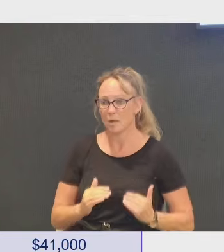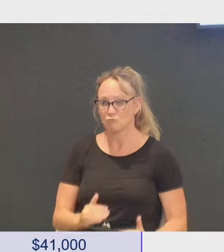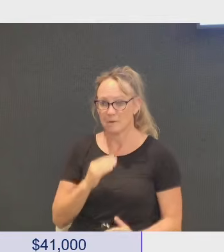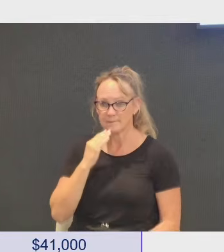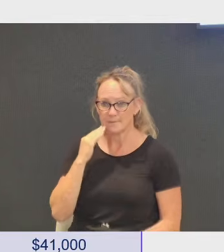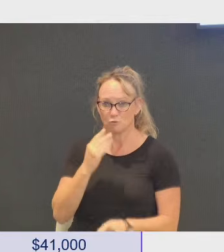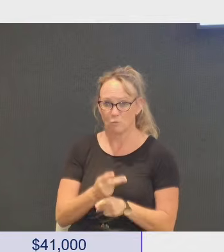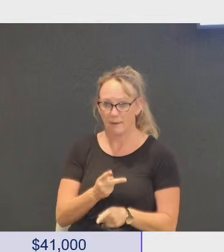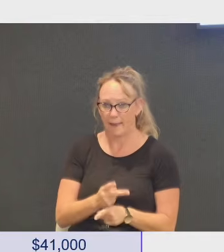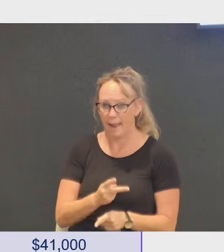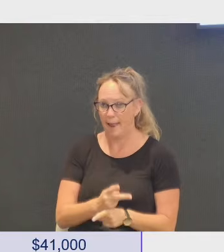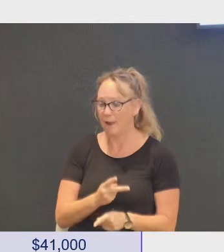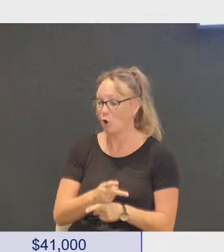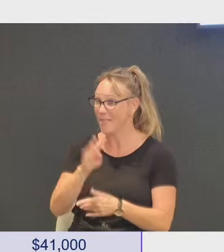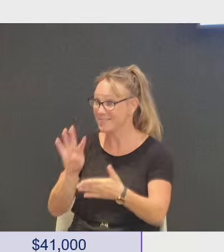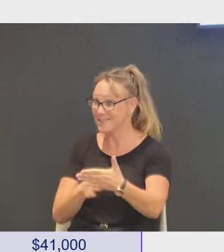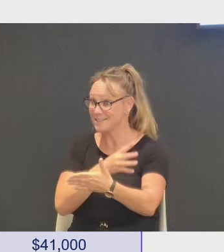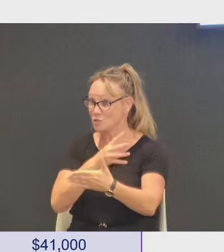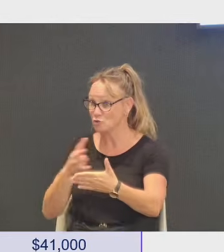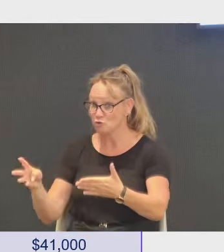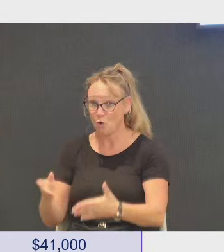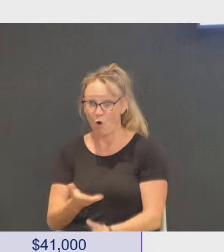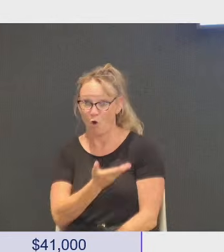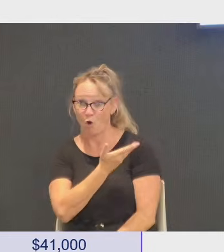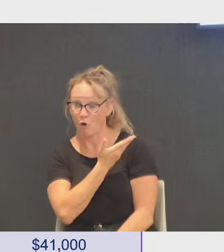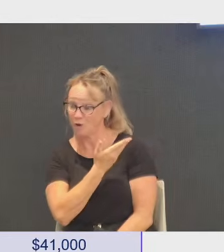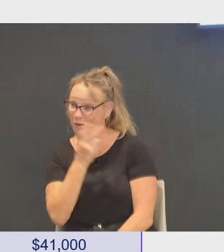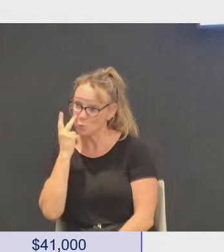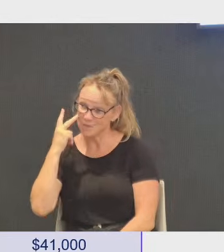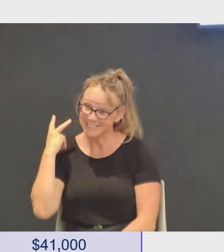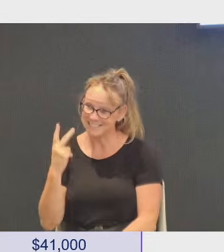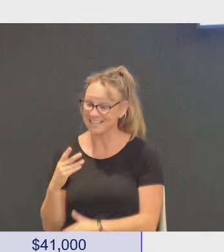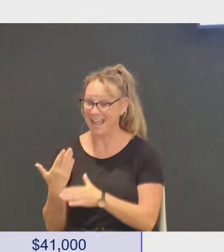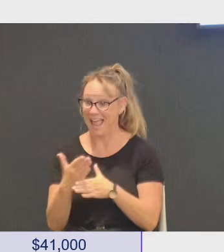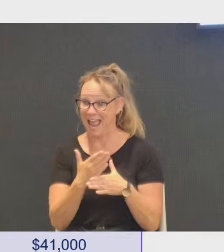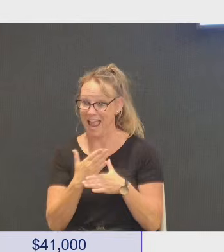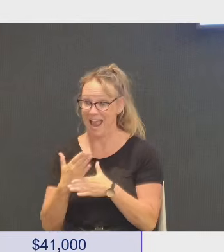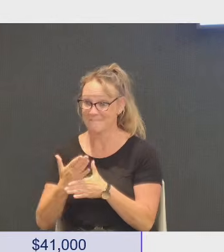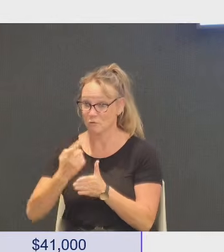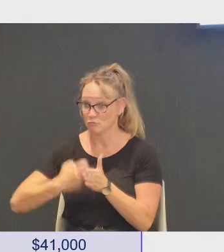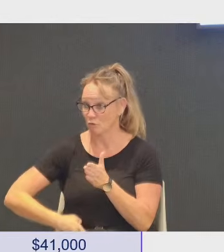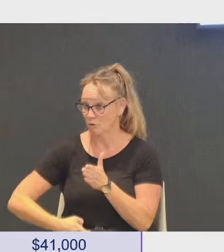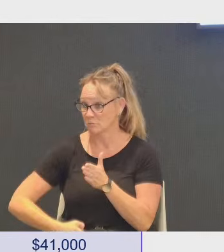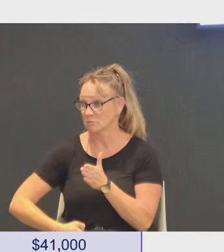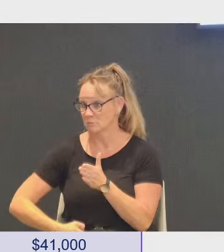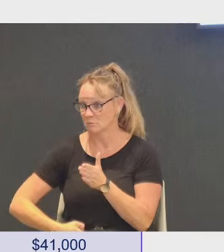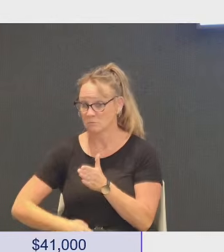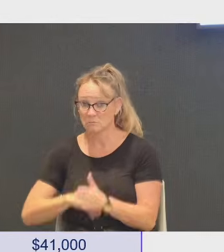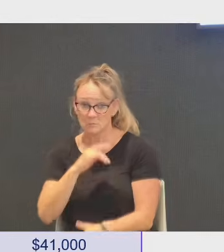at this chart displayed here, you can see the average cost for kids in care. based on that